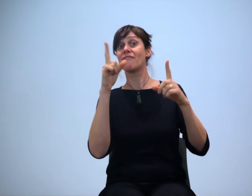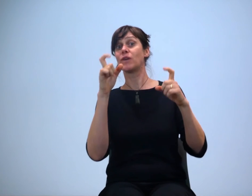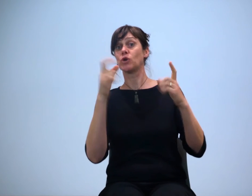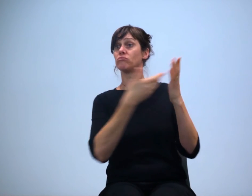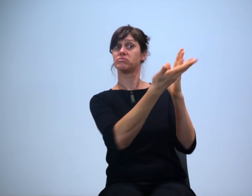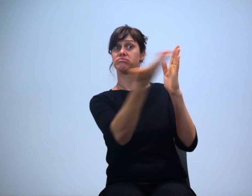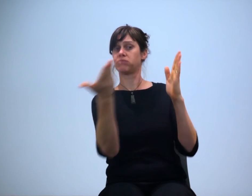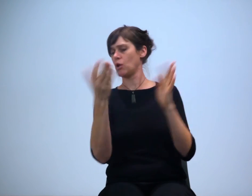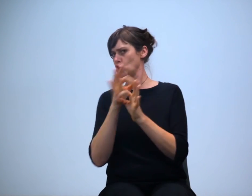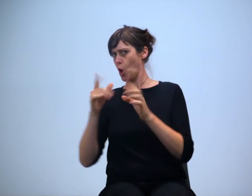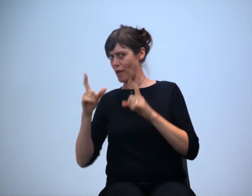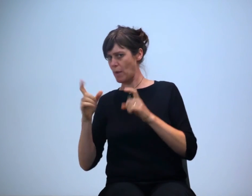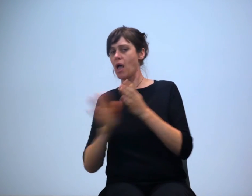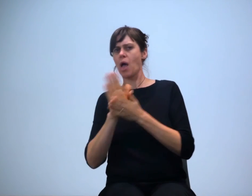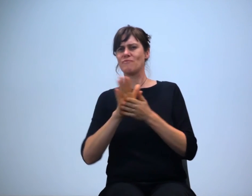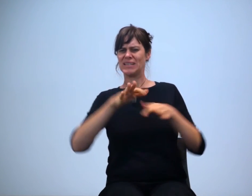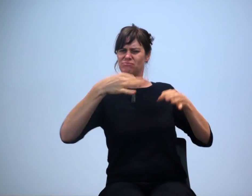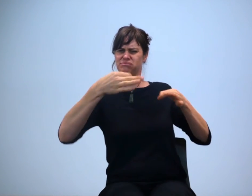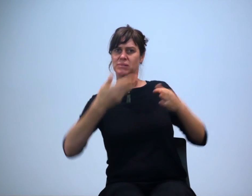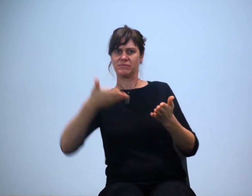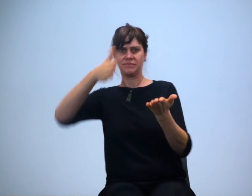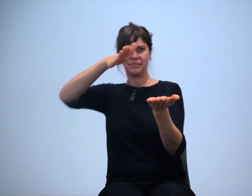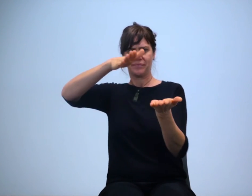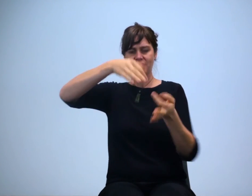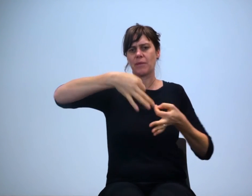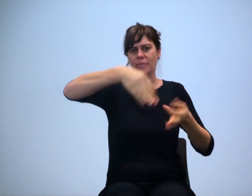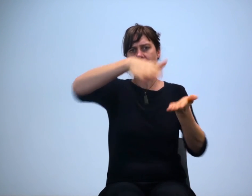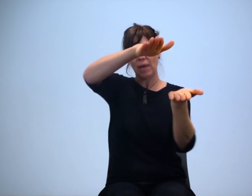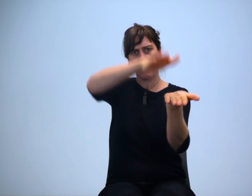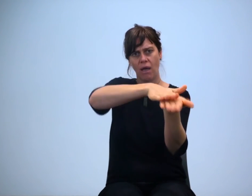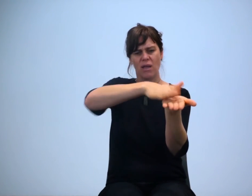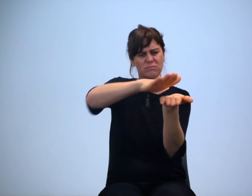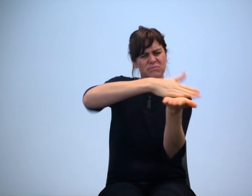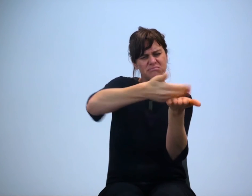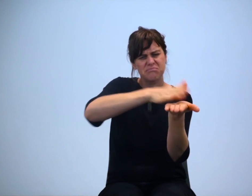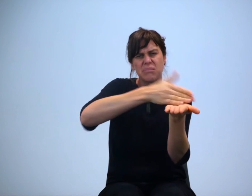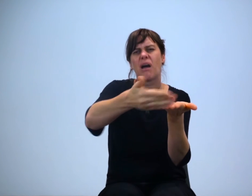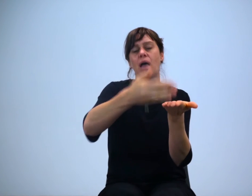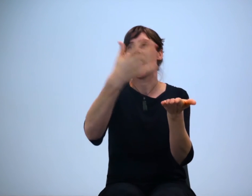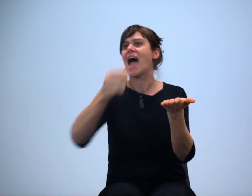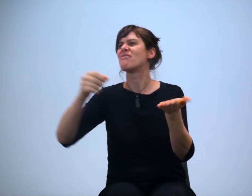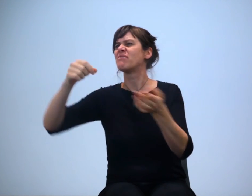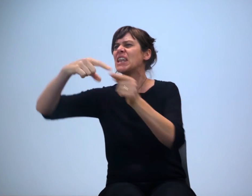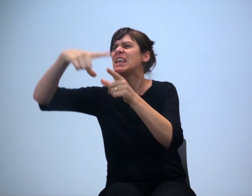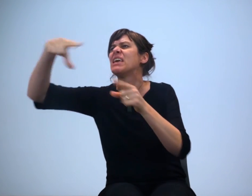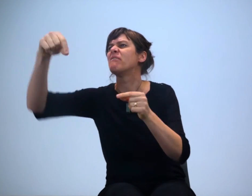A cameraless photograph is a contact print in which an object